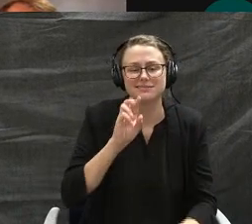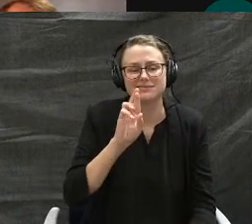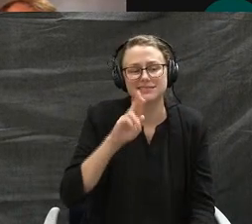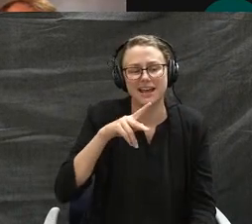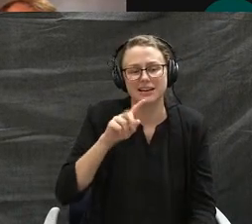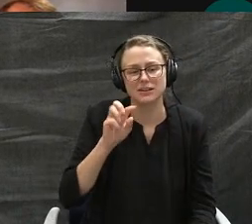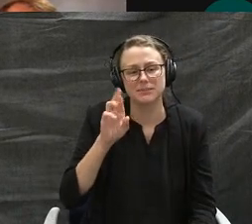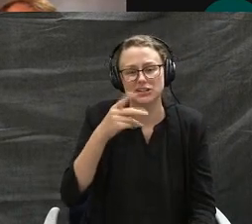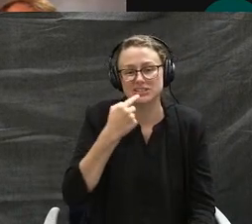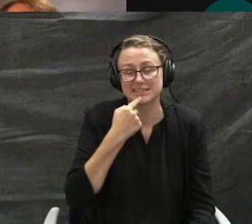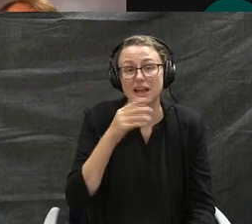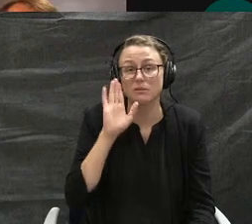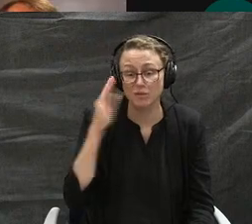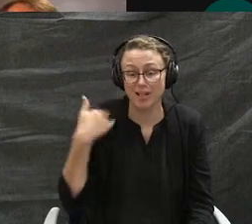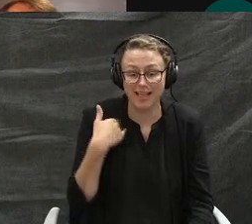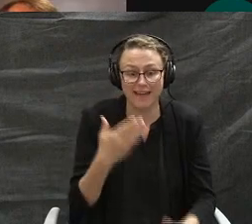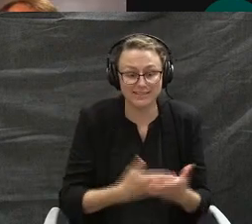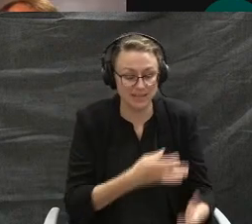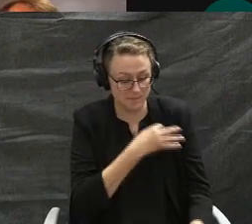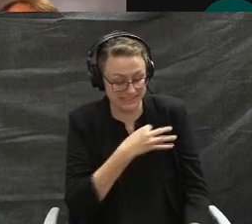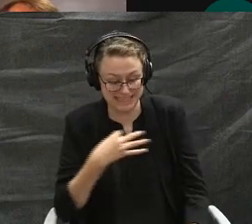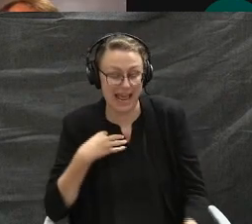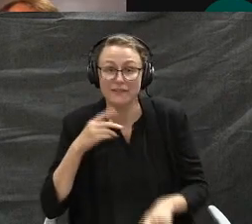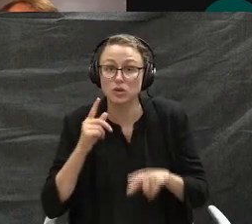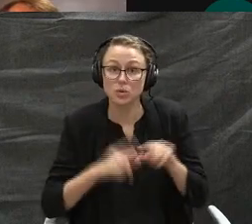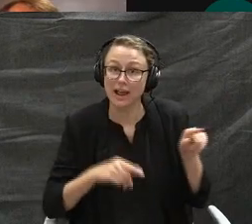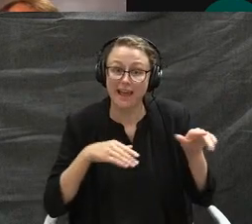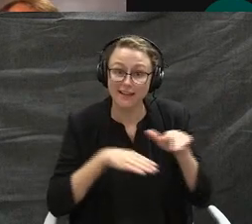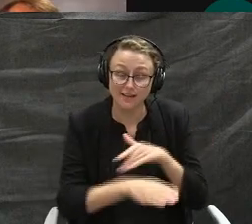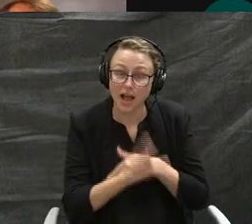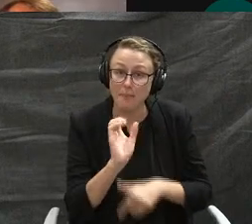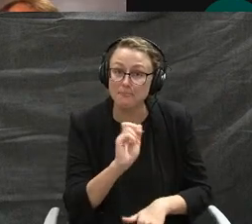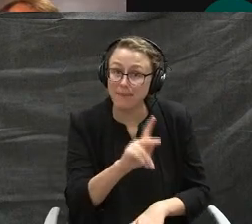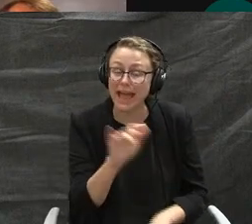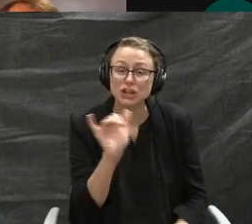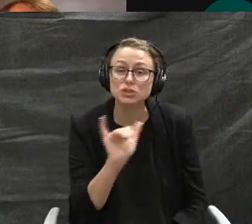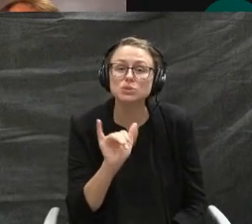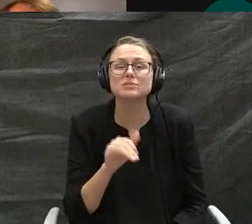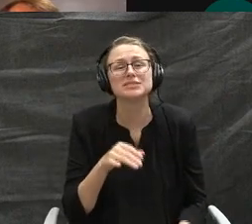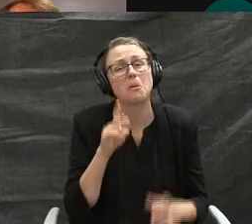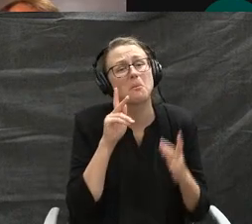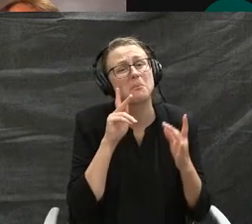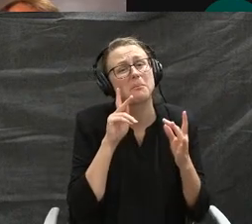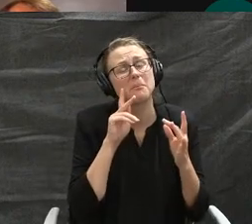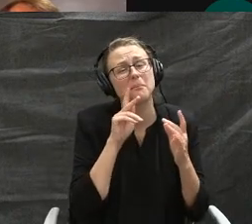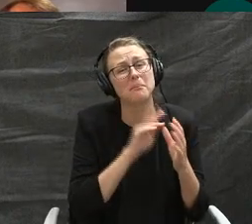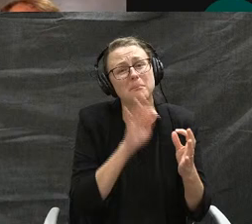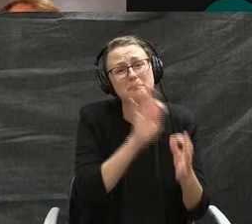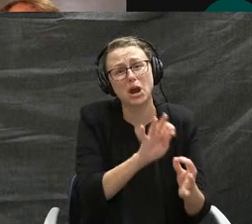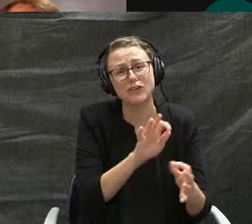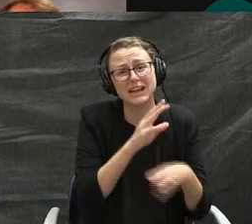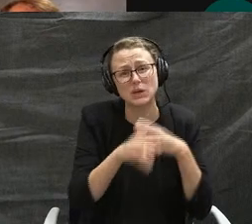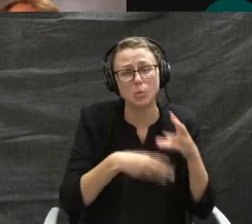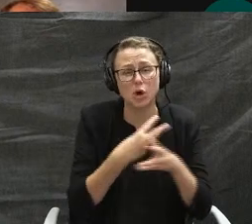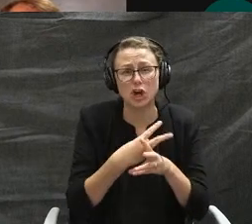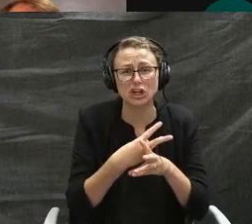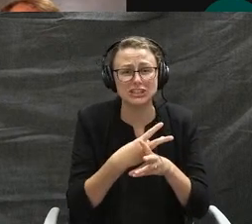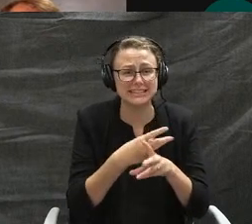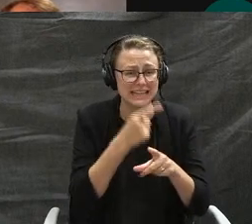some staff were not able to be back now. In a perfect world will get the right amount of teachers in the right license.